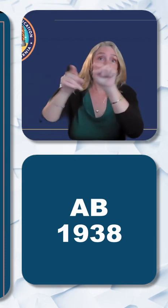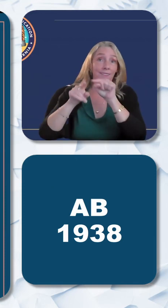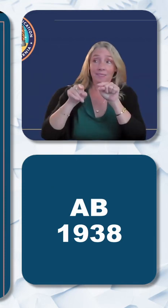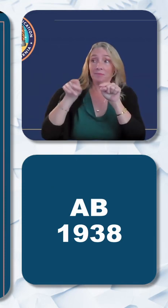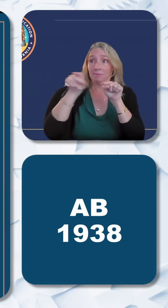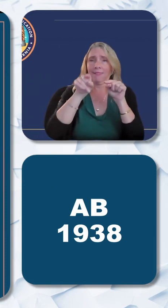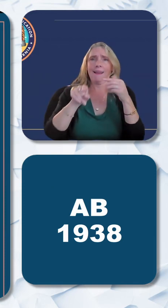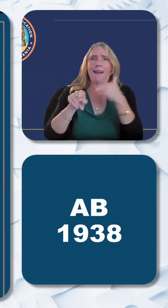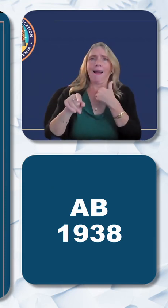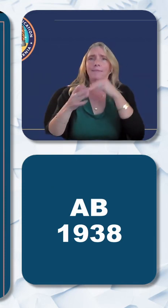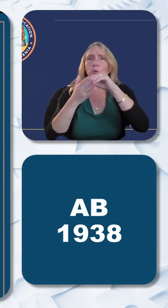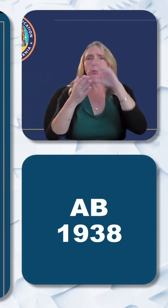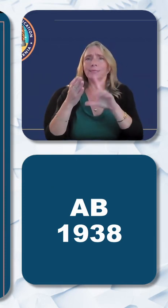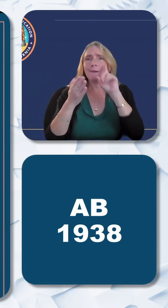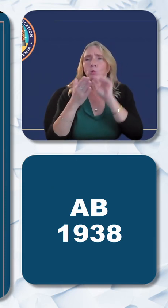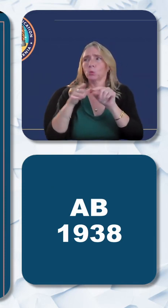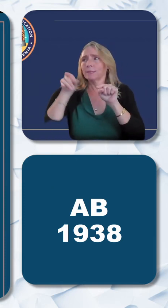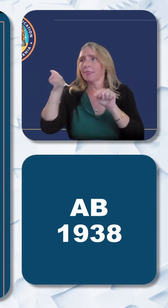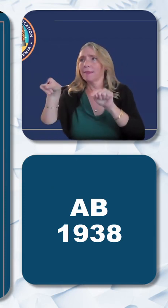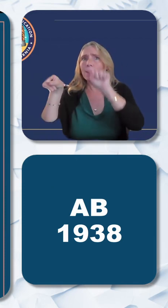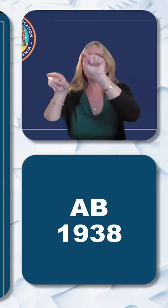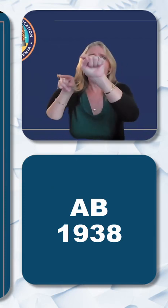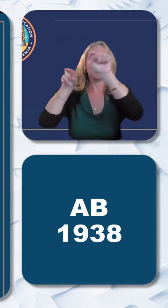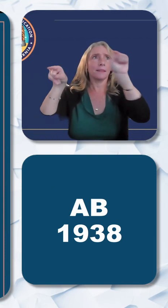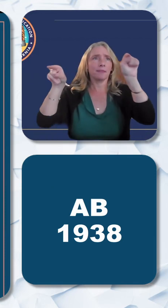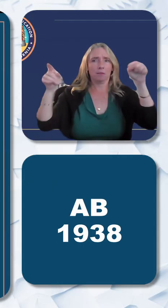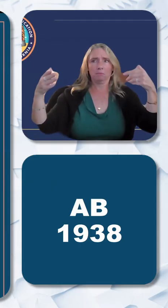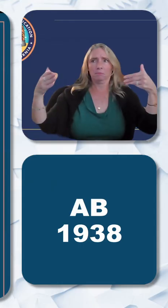Maybe it is a large school district with many neighboring schools,